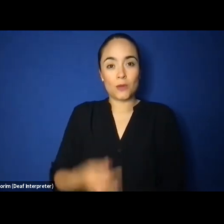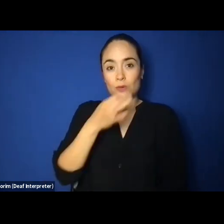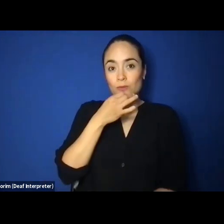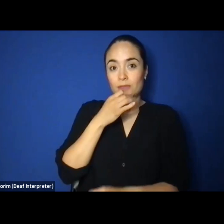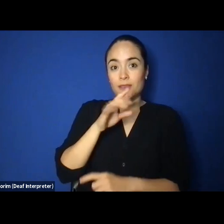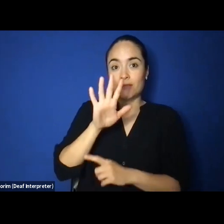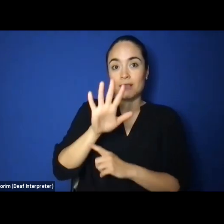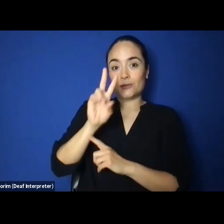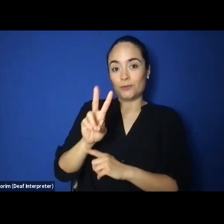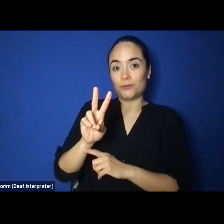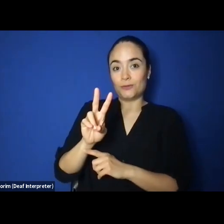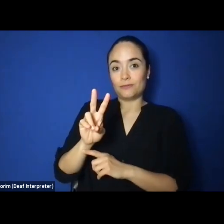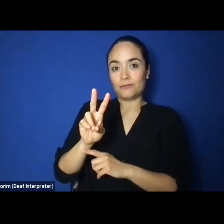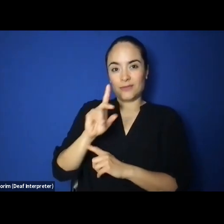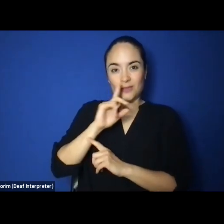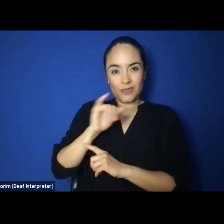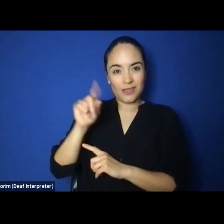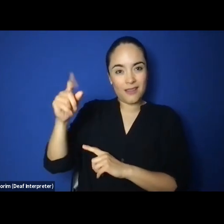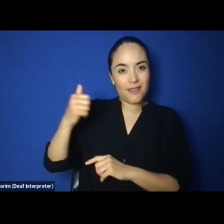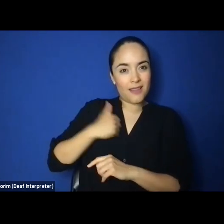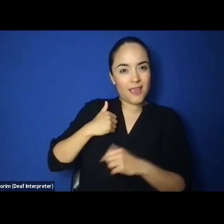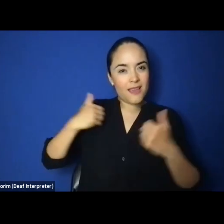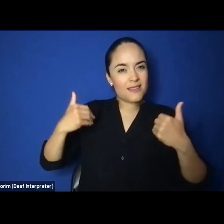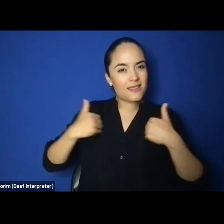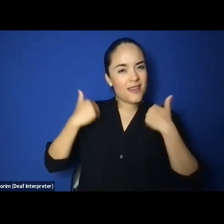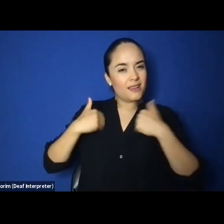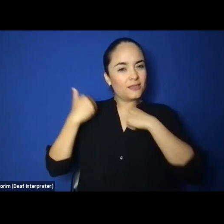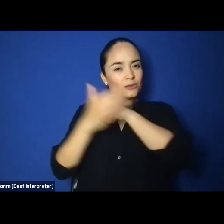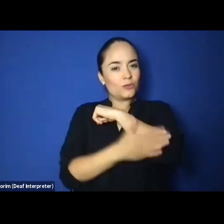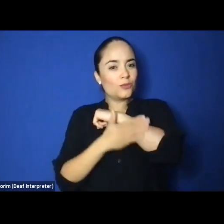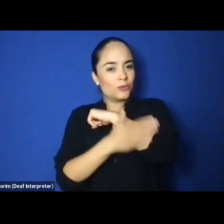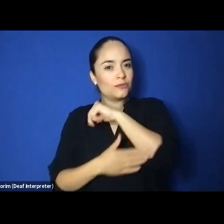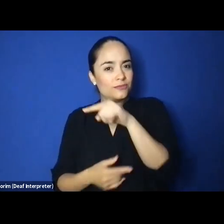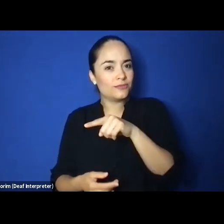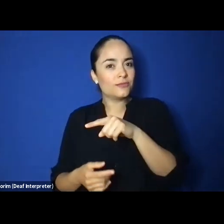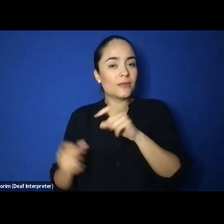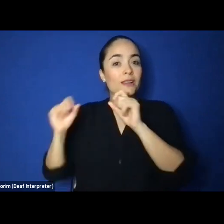a very young country, and here's a piece of art that my good friend Lou-ann Neel from BC,